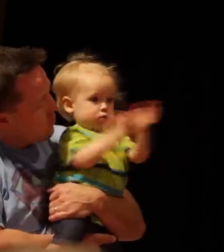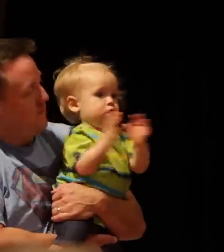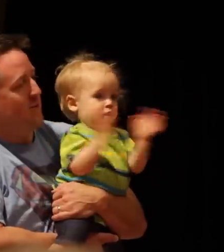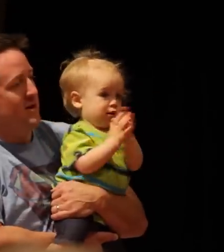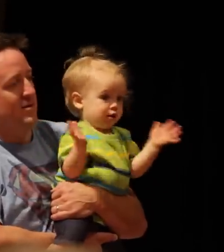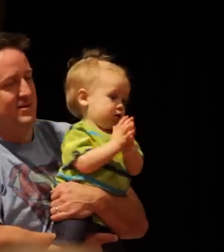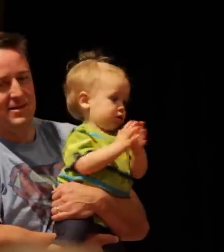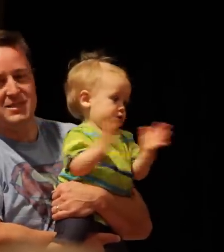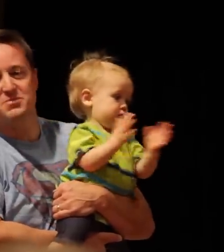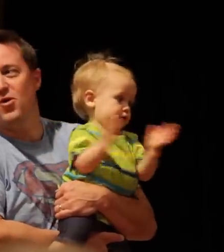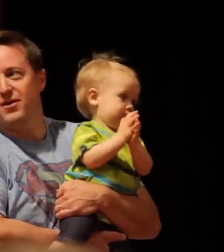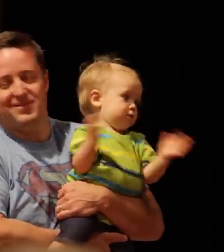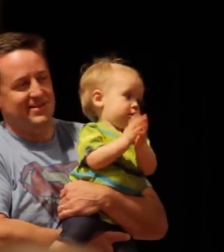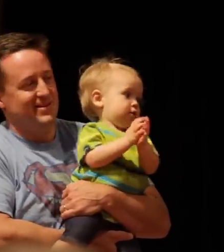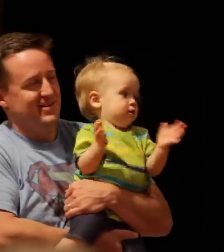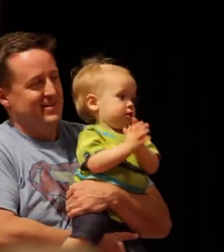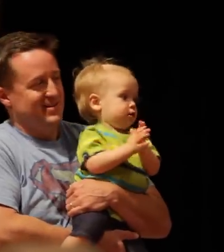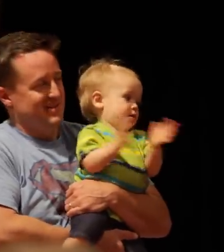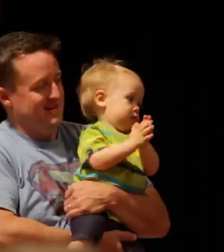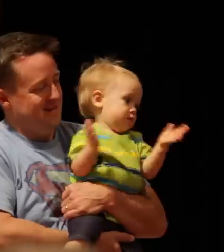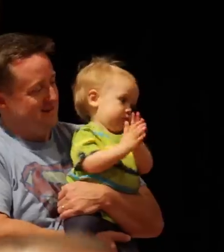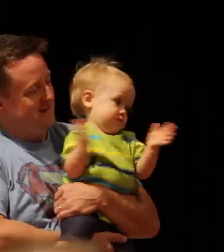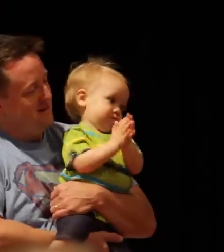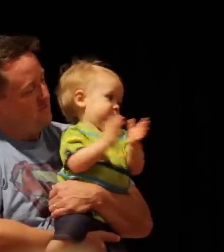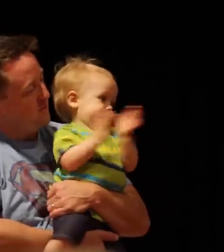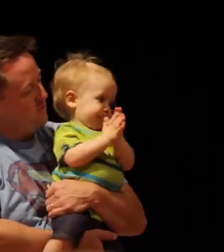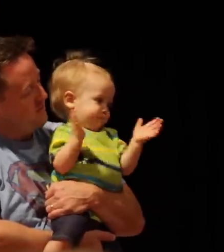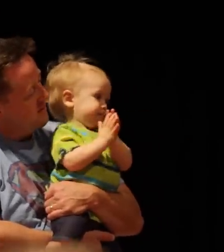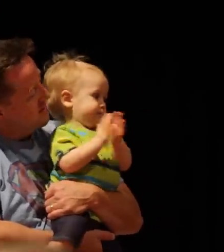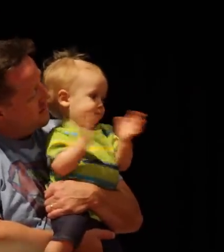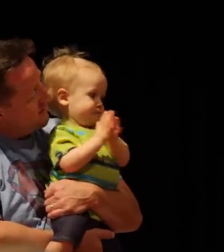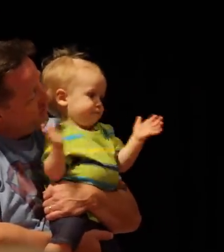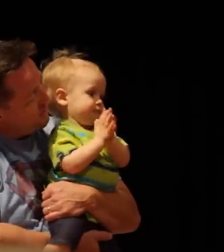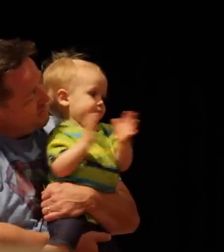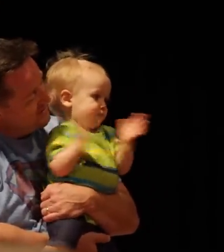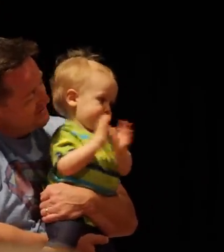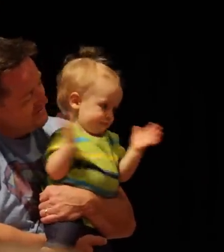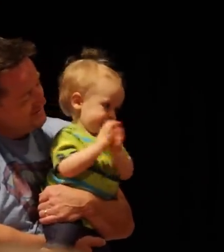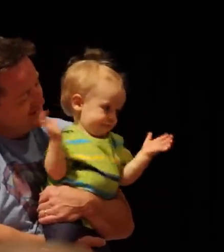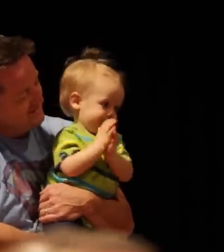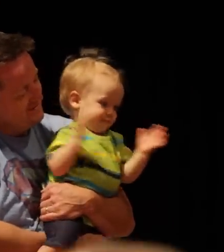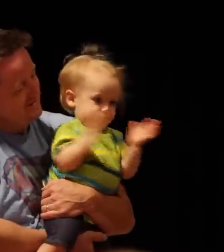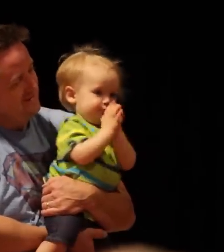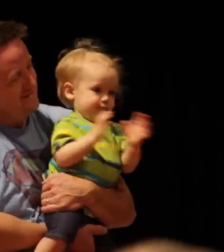Yeah! That's his MORE and ALL-DONE ALL-DONE. Show me you’re all done. He throws his hands around.